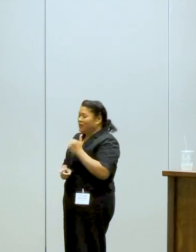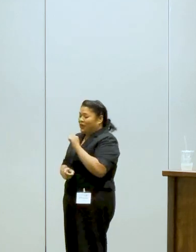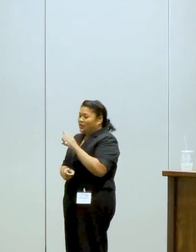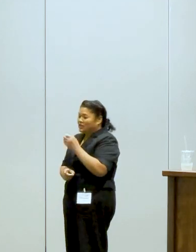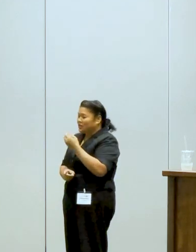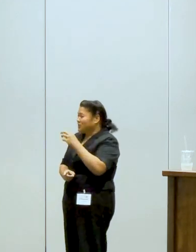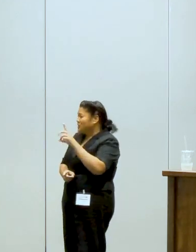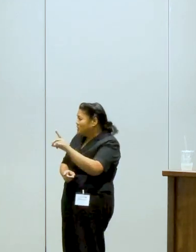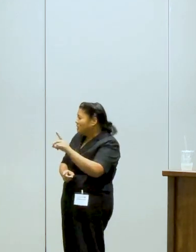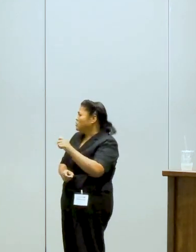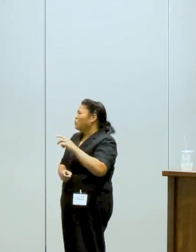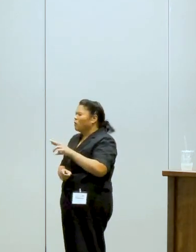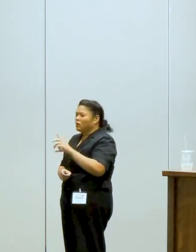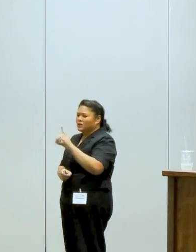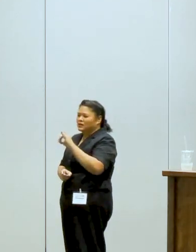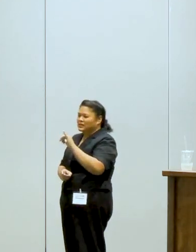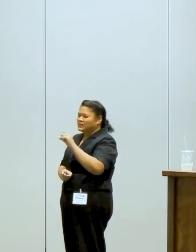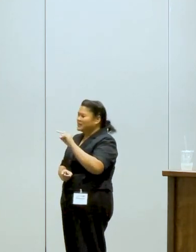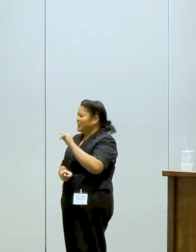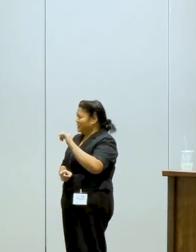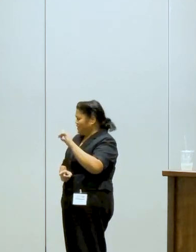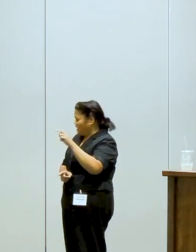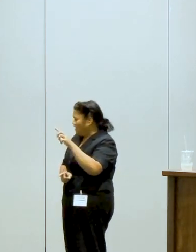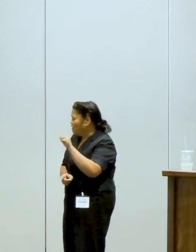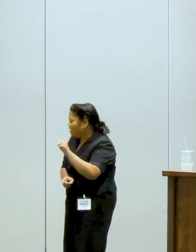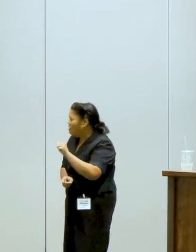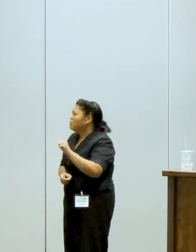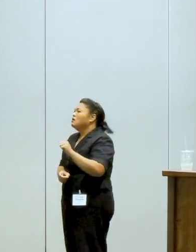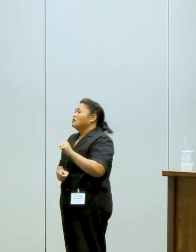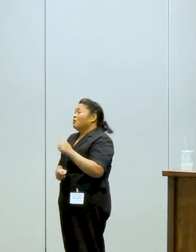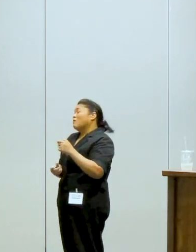affected by and more sensitive to probably cognitive overload,